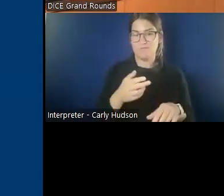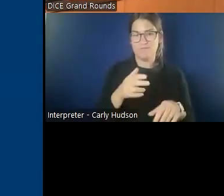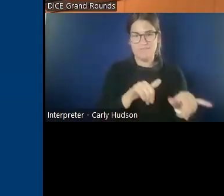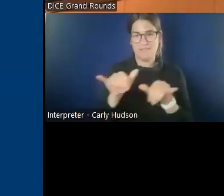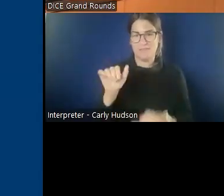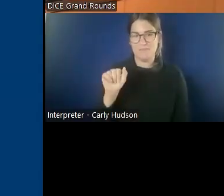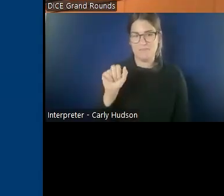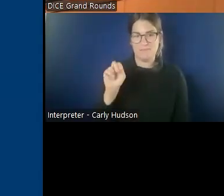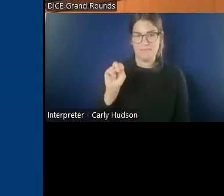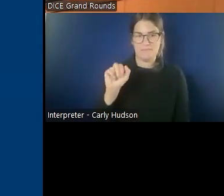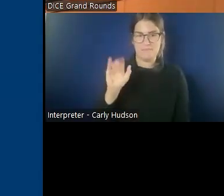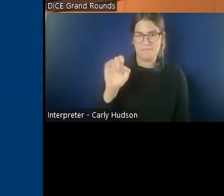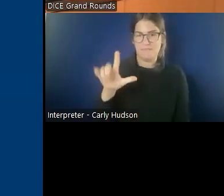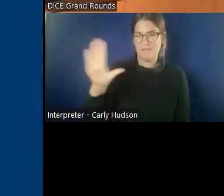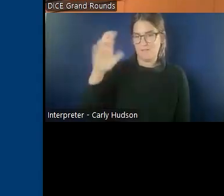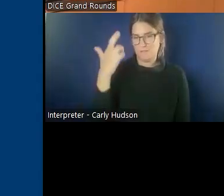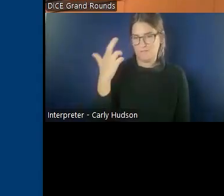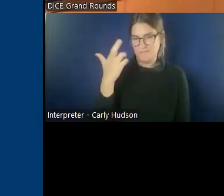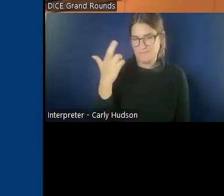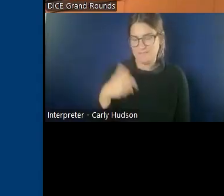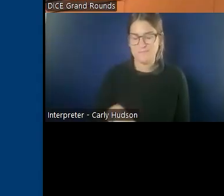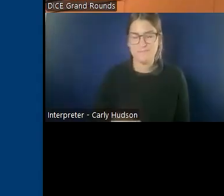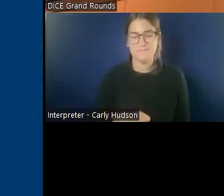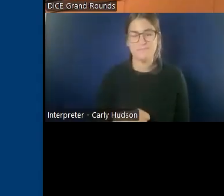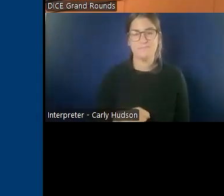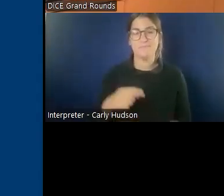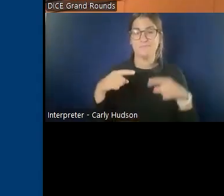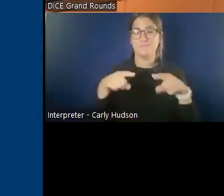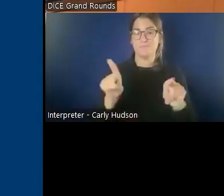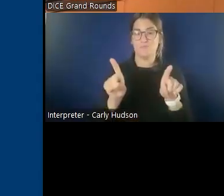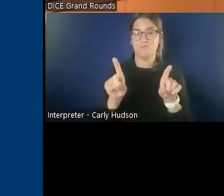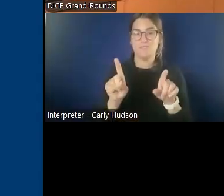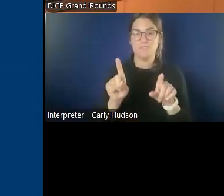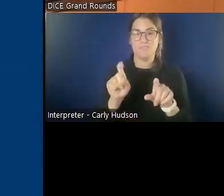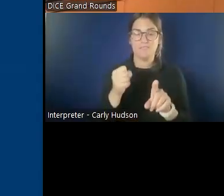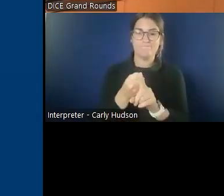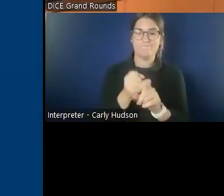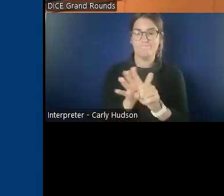but during the peak of the um during the the pandemic and so forth and then there were